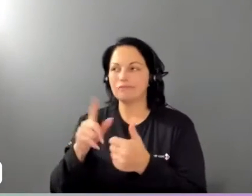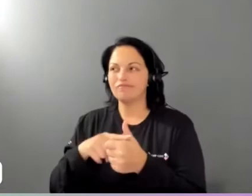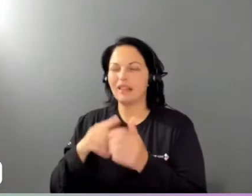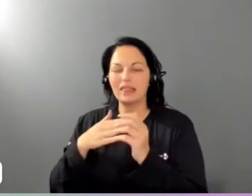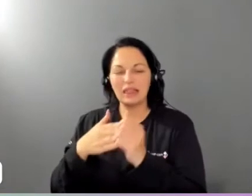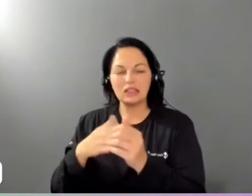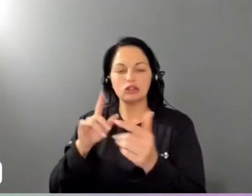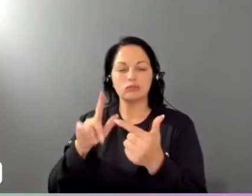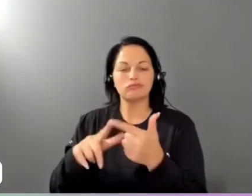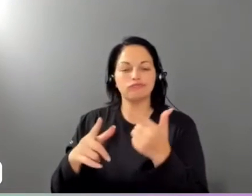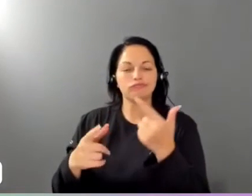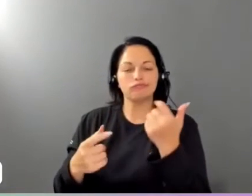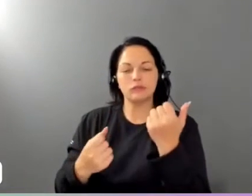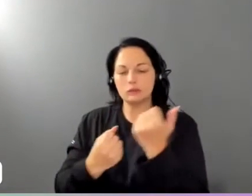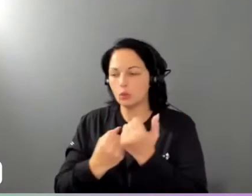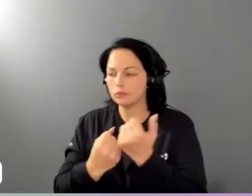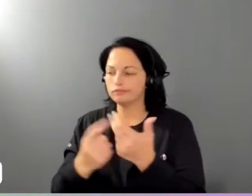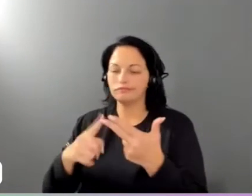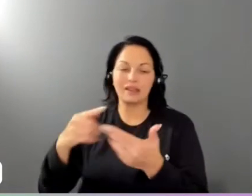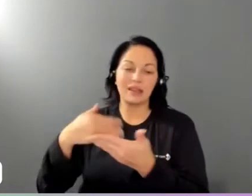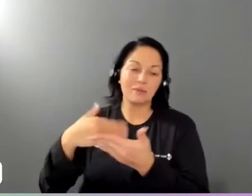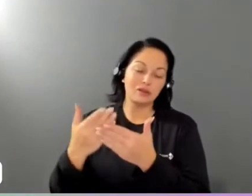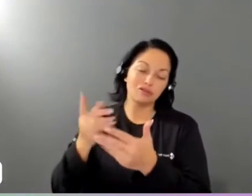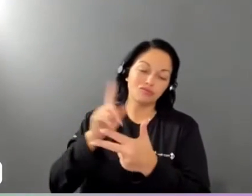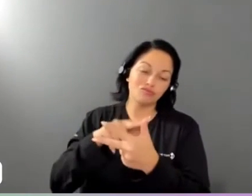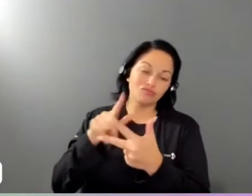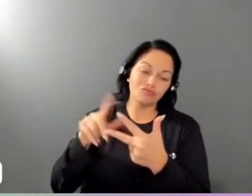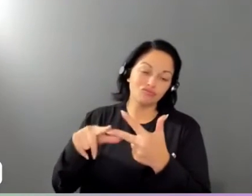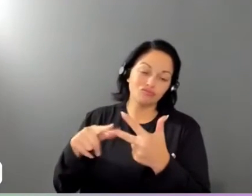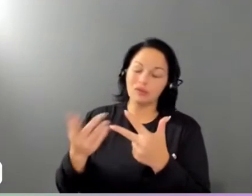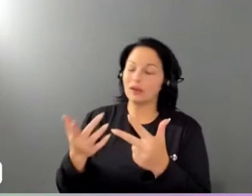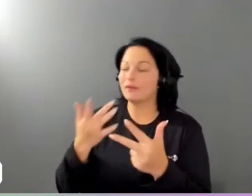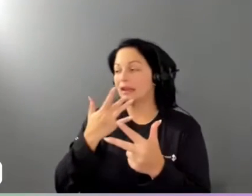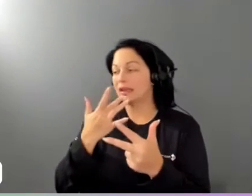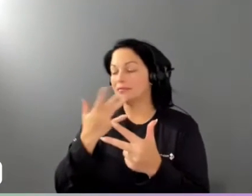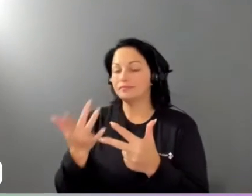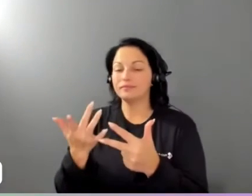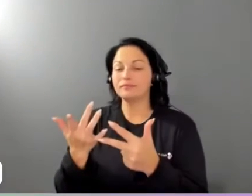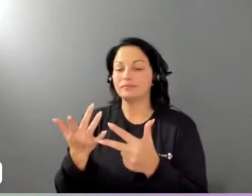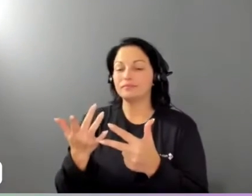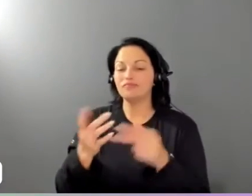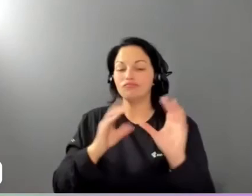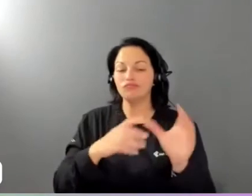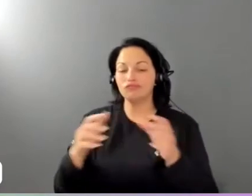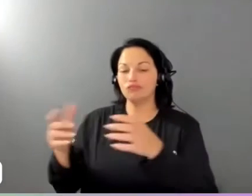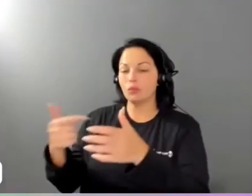you can't really get past these pockets of heroic effort, without leadership support and budget support.